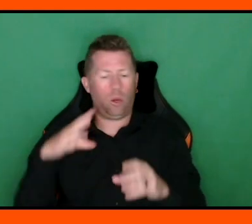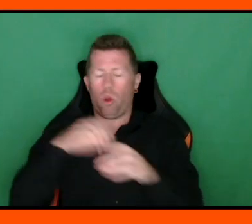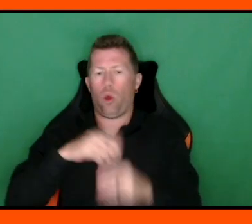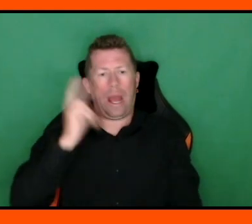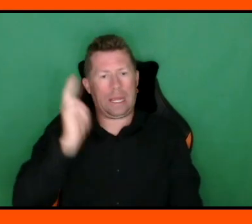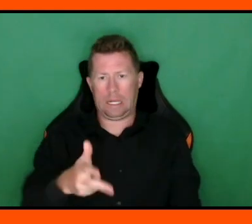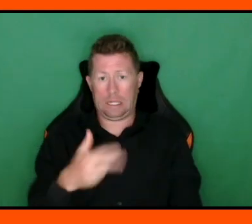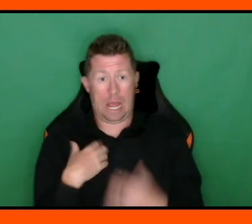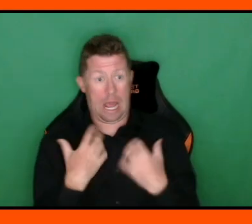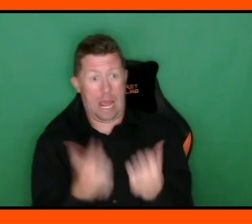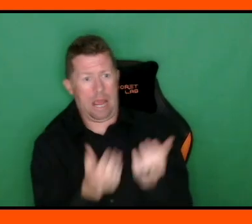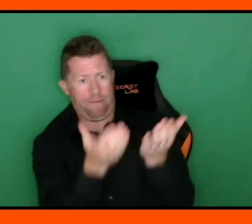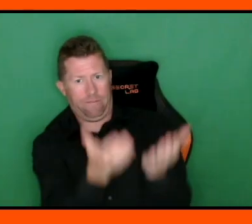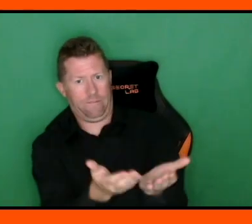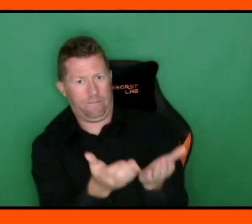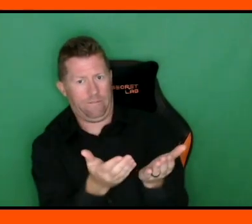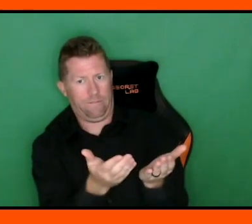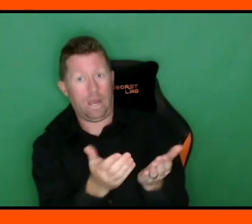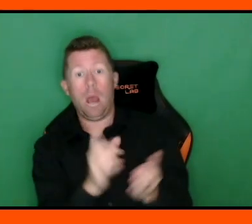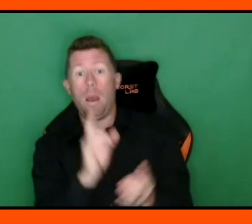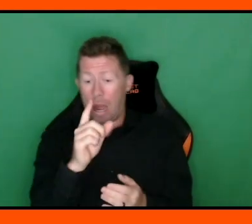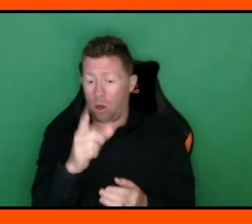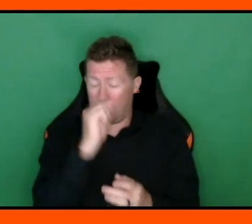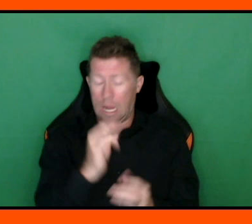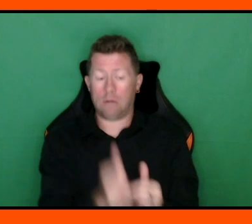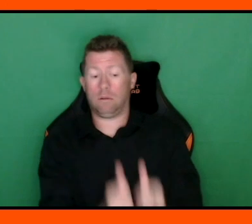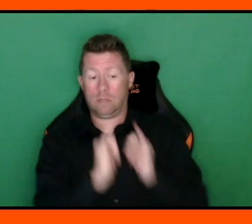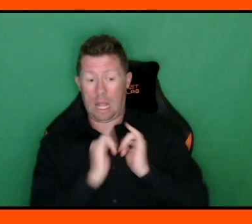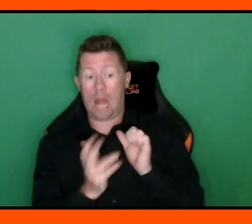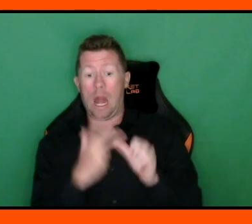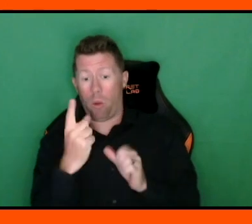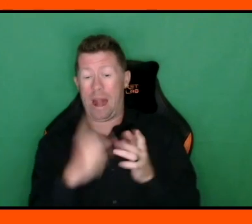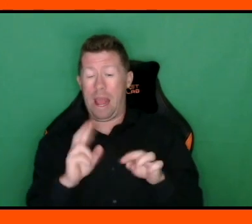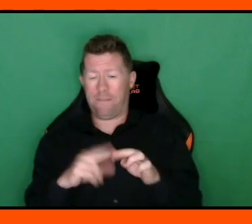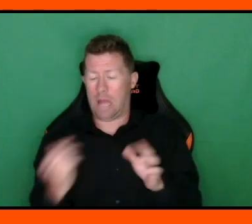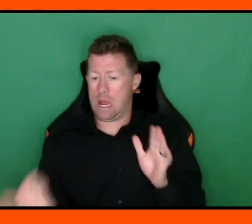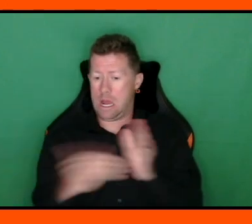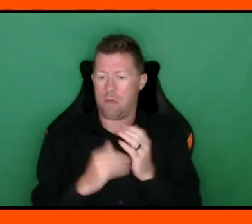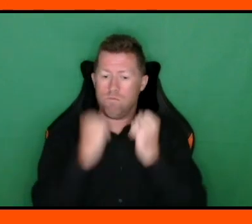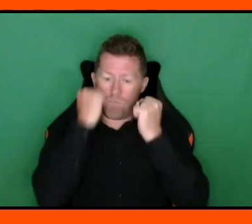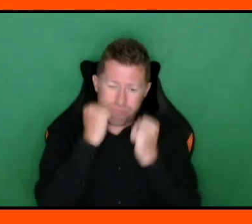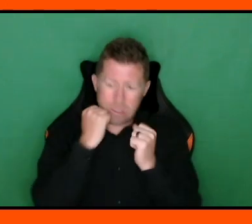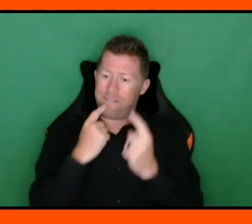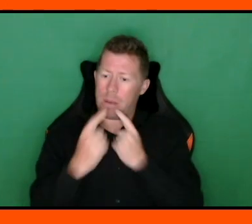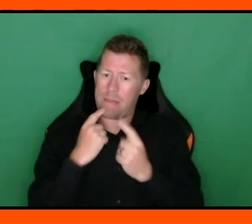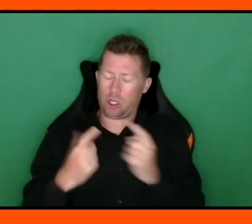You are more than welcome to however provide us with another submission if you’ve got additional information that you think might strengthen the evidence